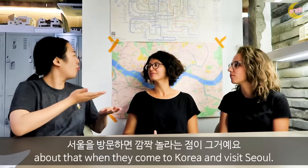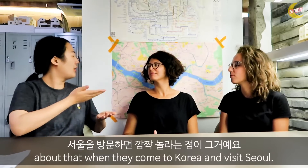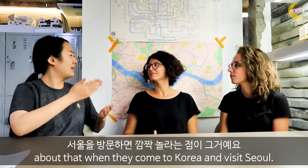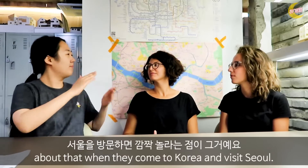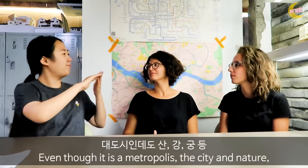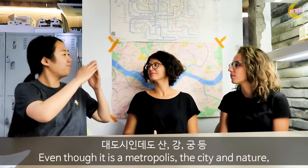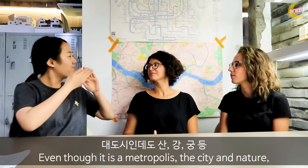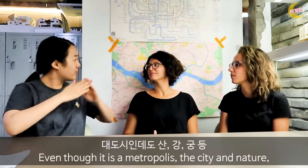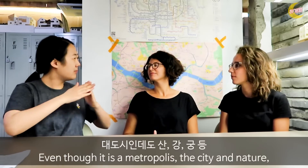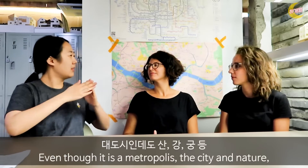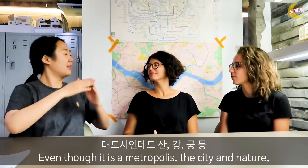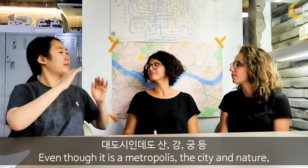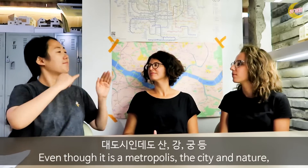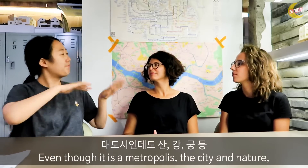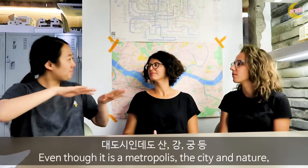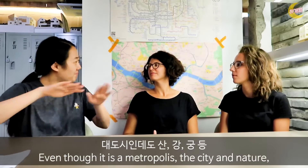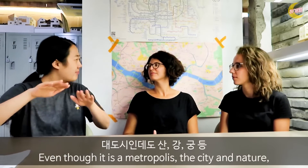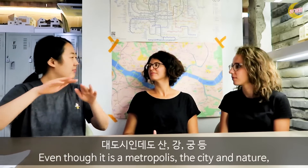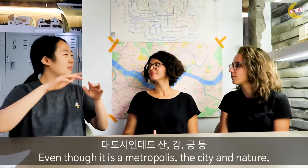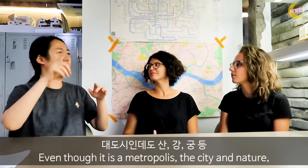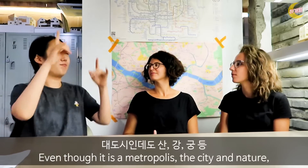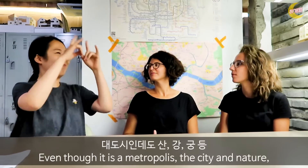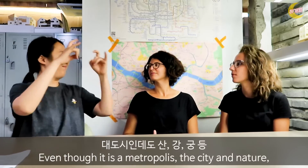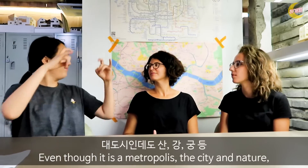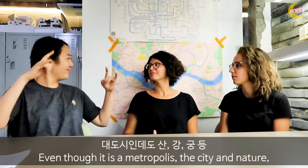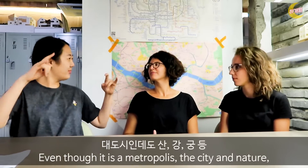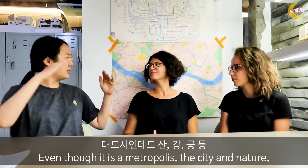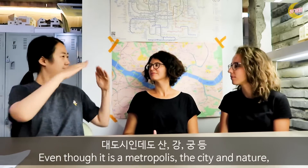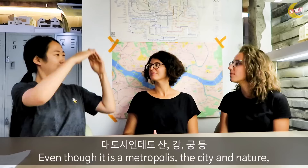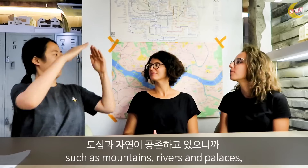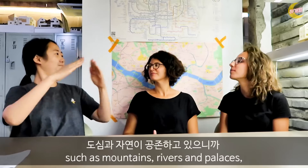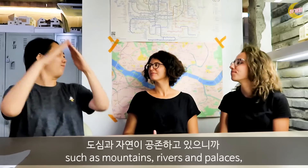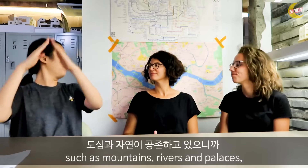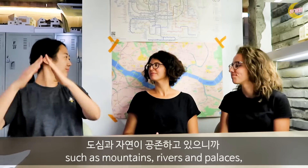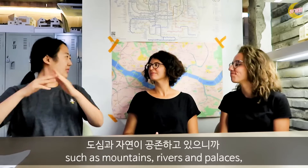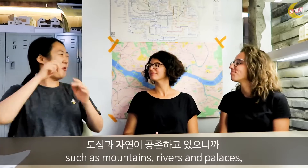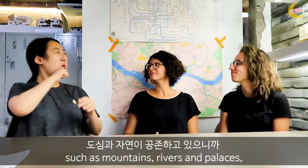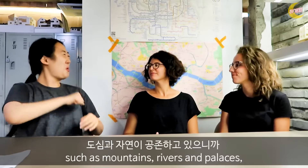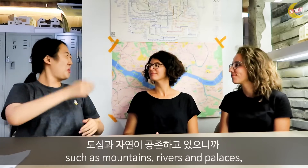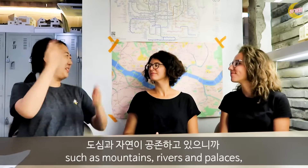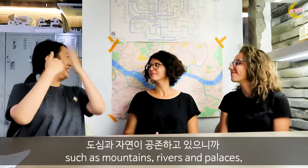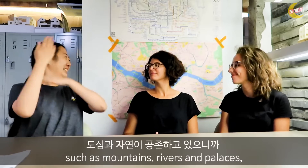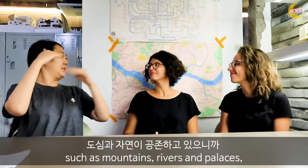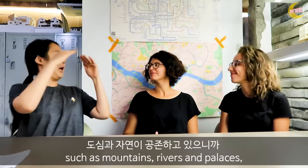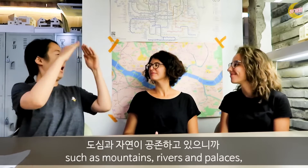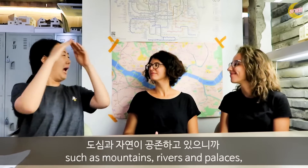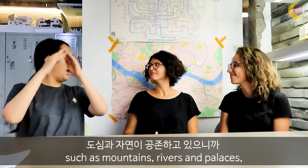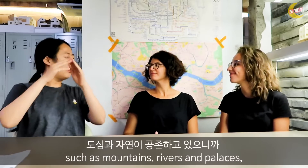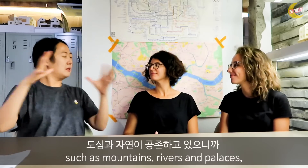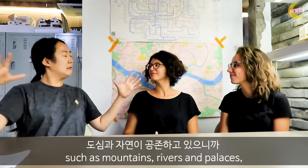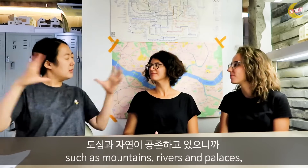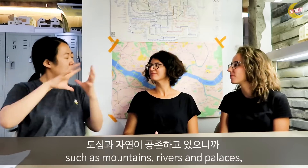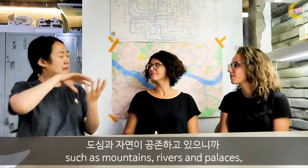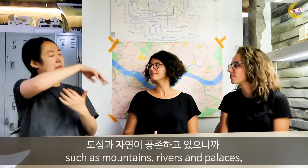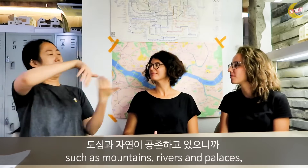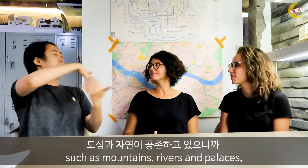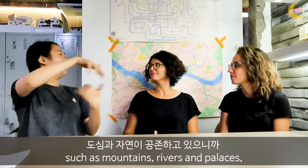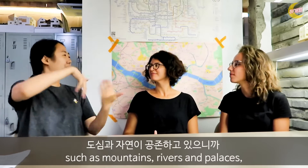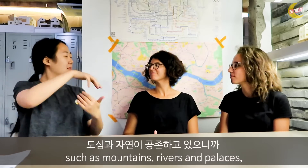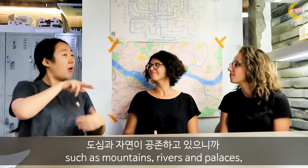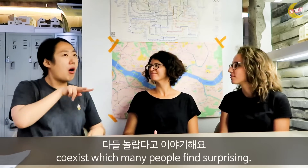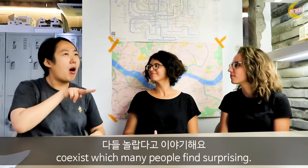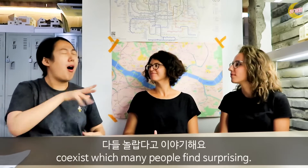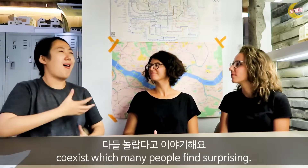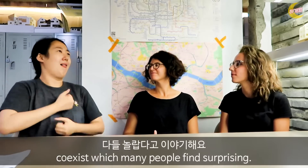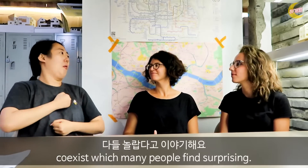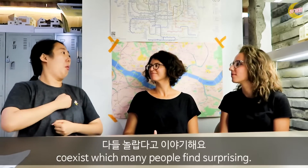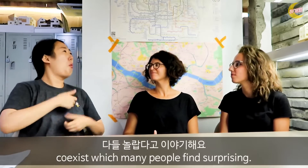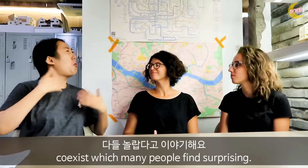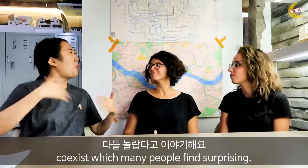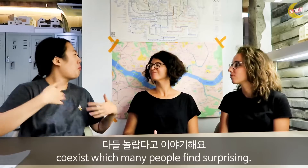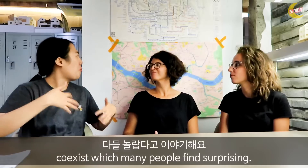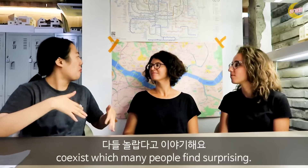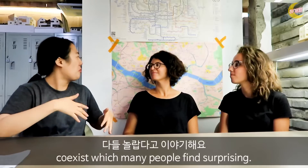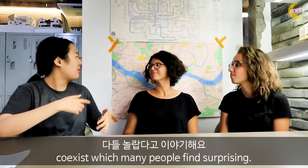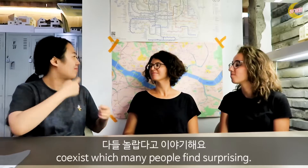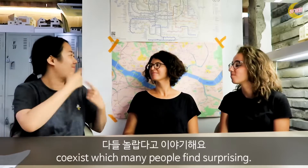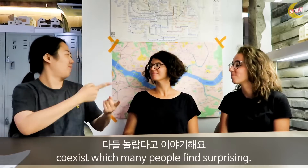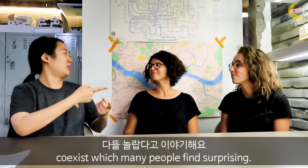Even though it is a metropolis, the city and nature, such as mountains, rivers and palaces, coexist which many people find surprising.